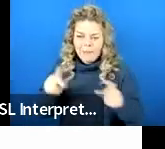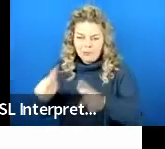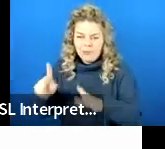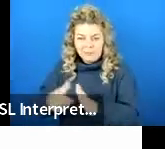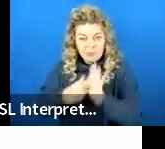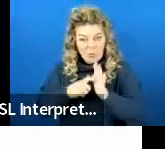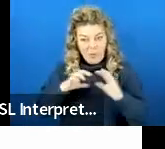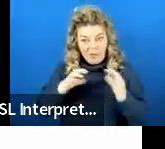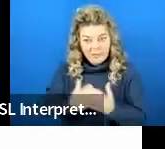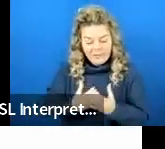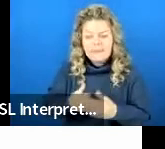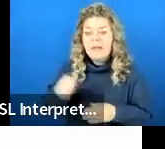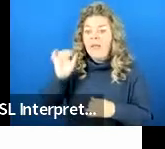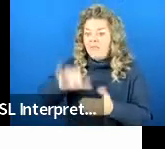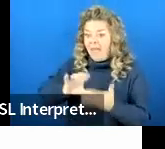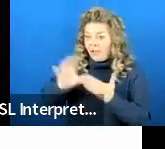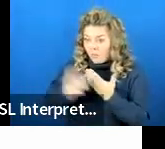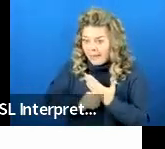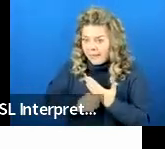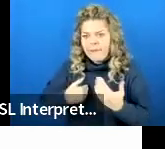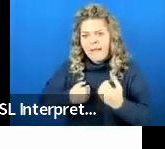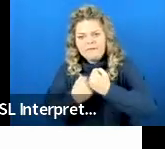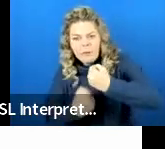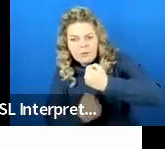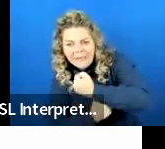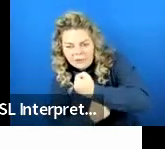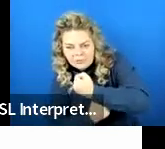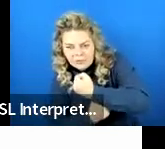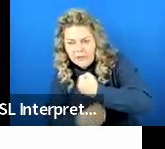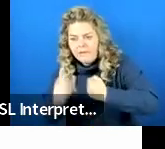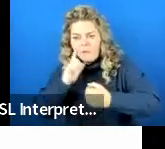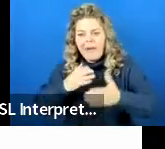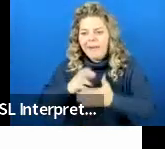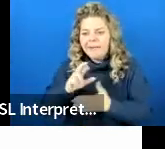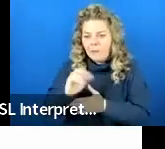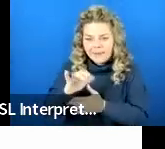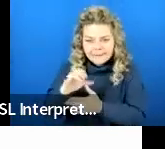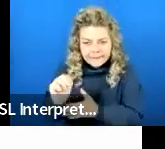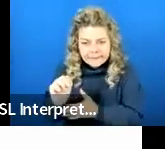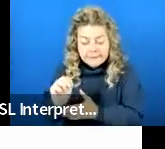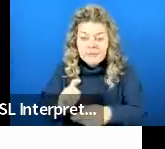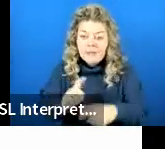And while the curriculum provides a foundation for our anti-racism efforts, it is really the Center